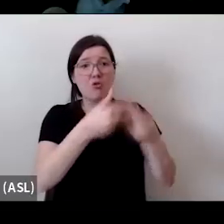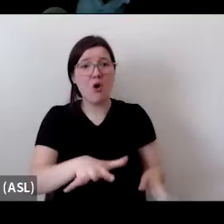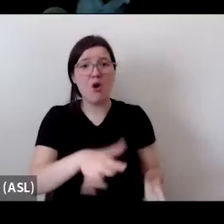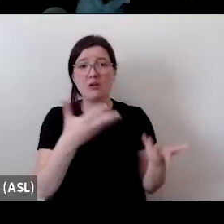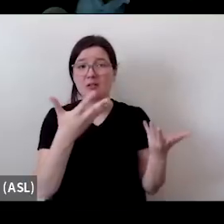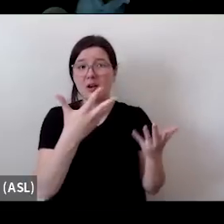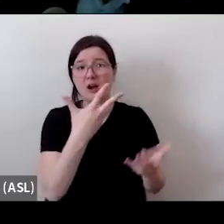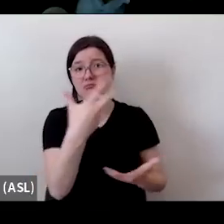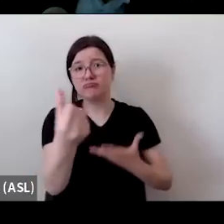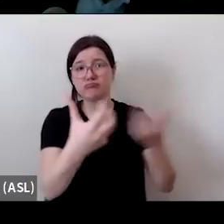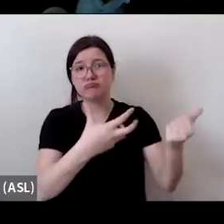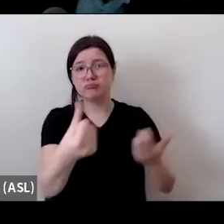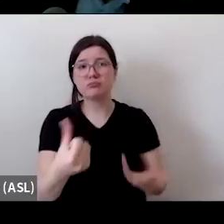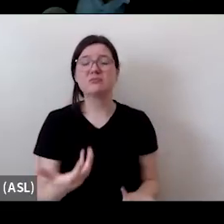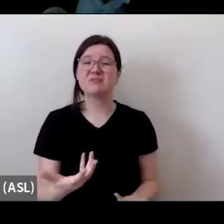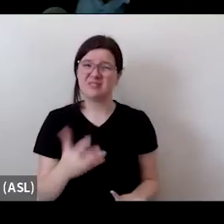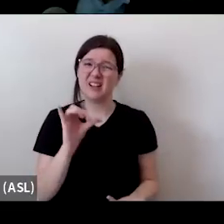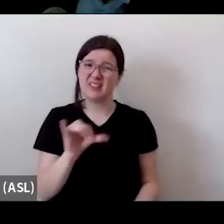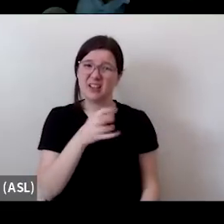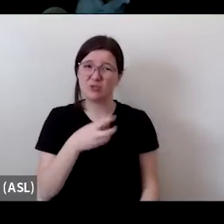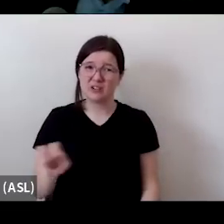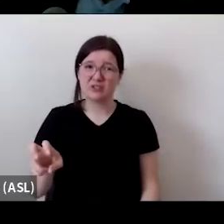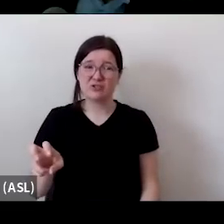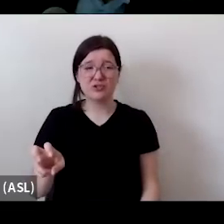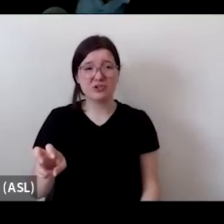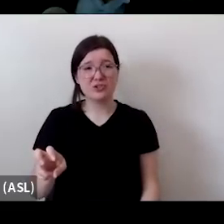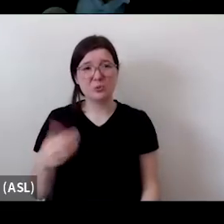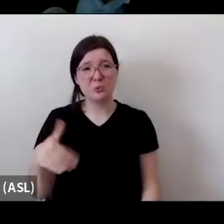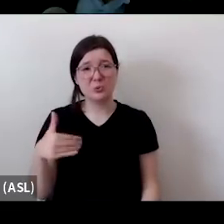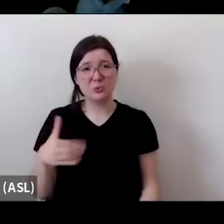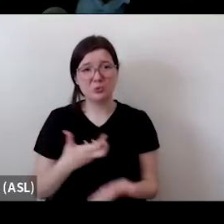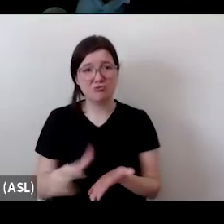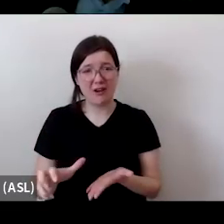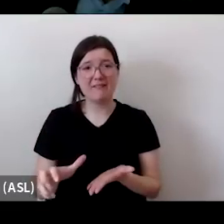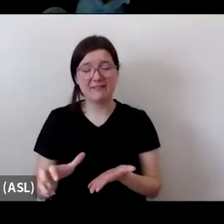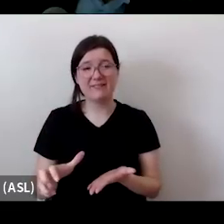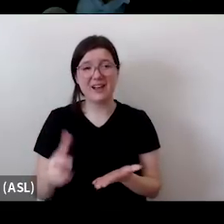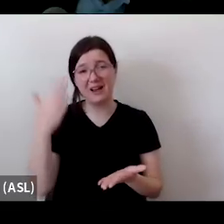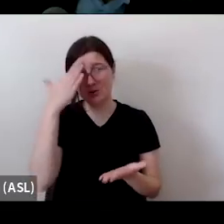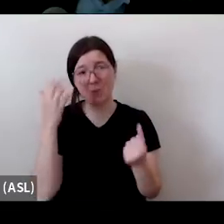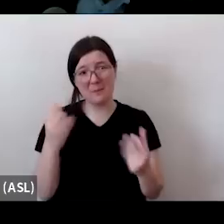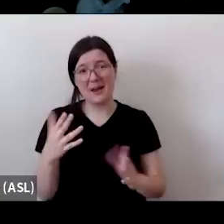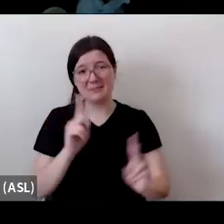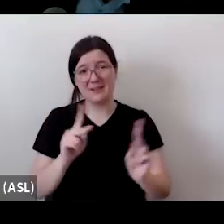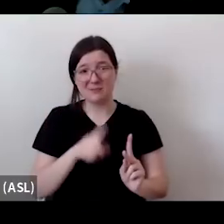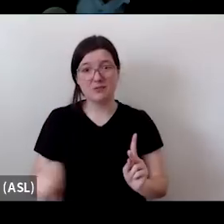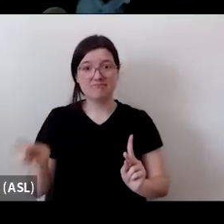that transition can be really rough for a lot of individuals and I'm sure folks here have that experience as well. And that could be a major stressful event too